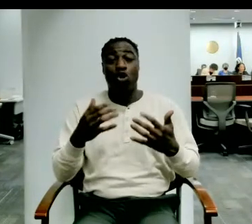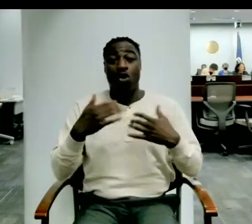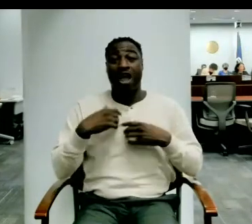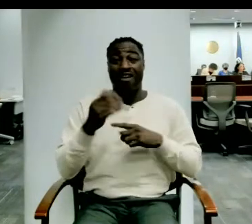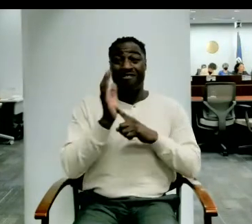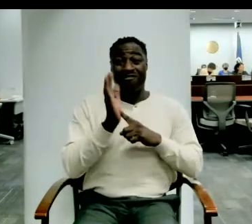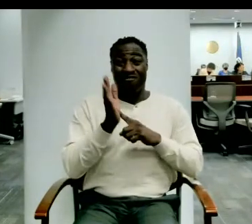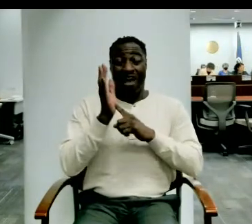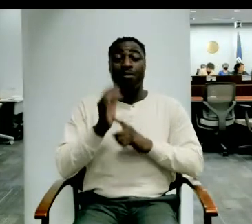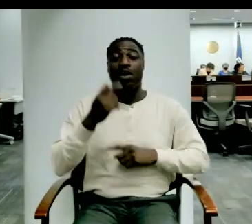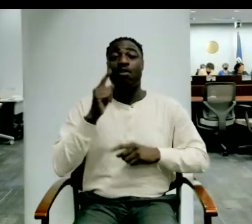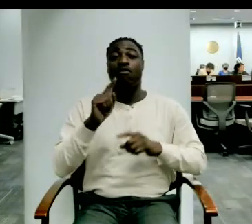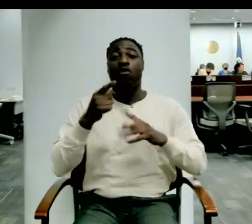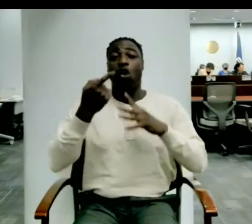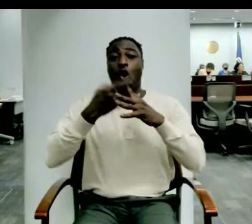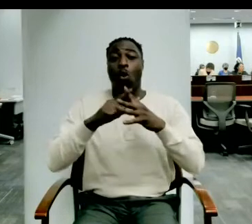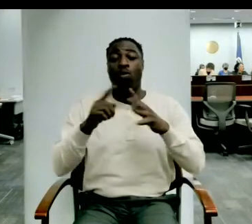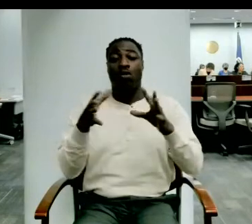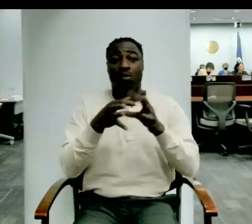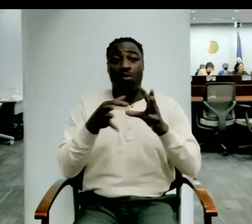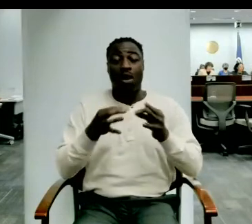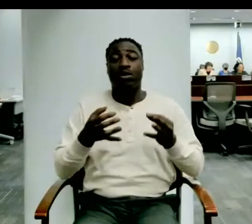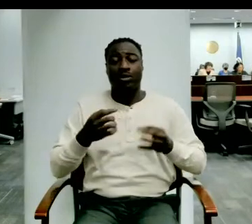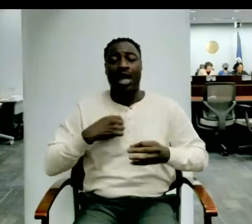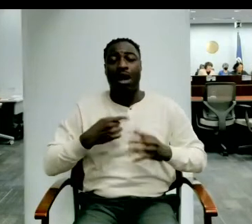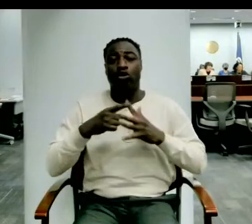minutes for your opening remarks, I'm pleased to start with Ms. Dickens.